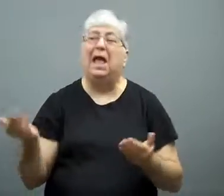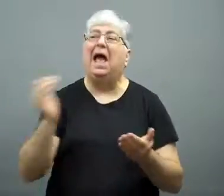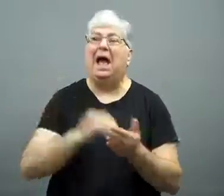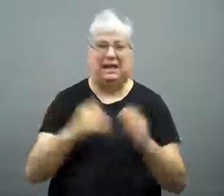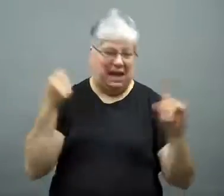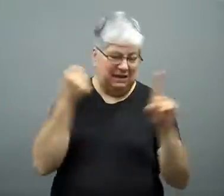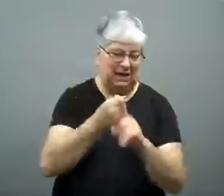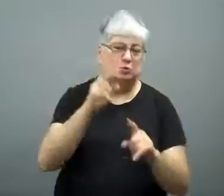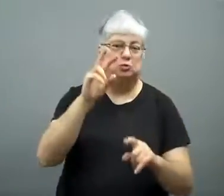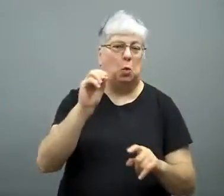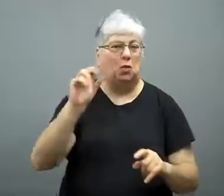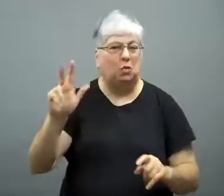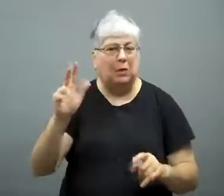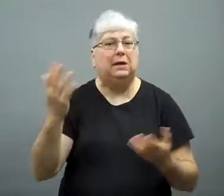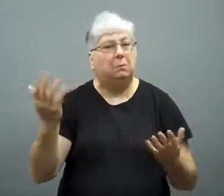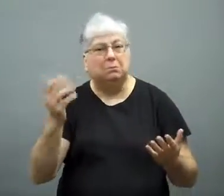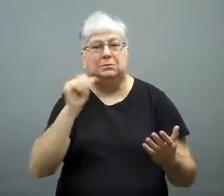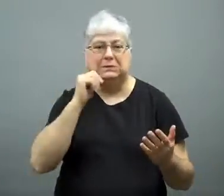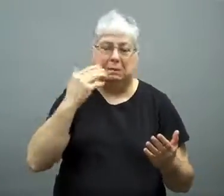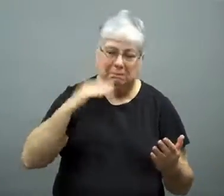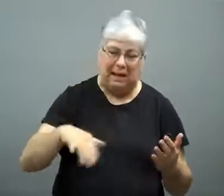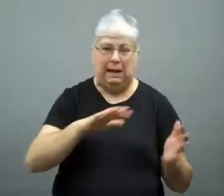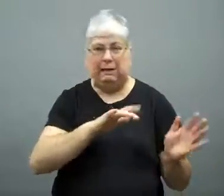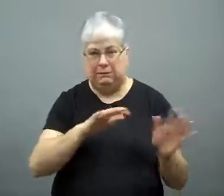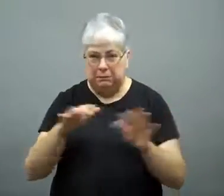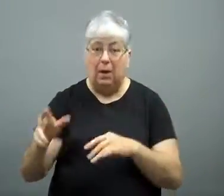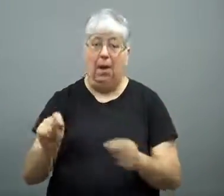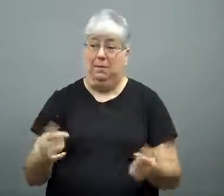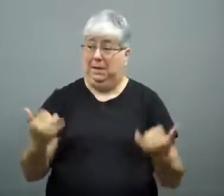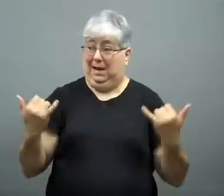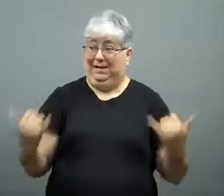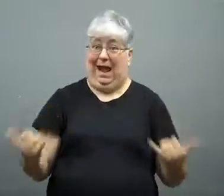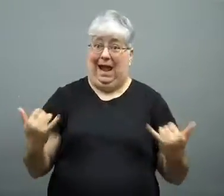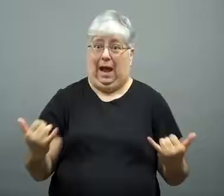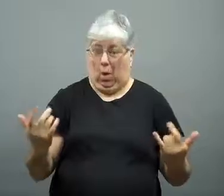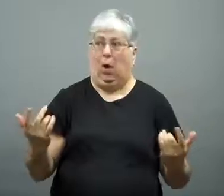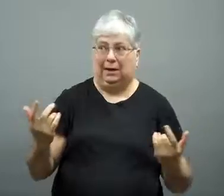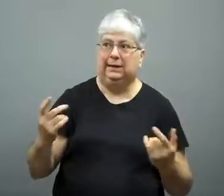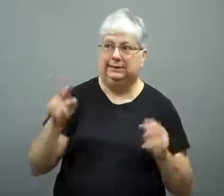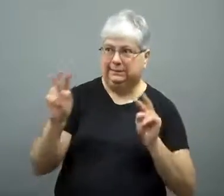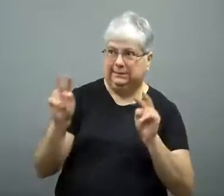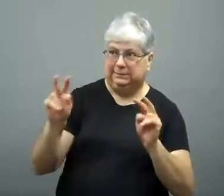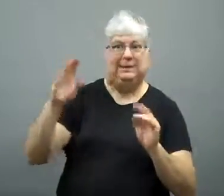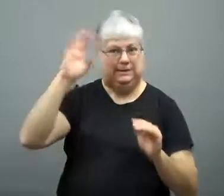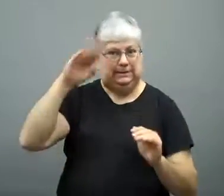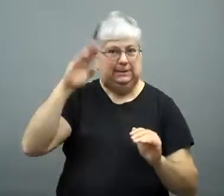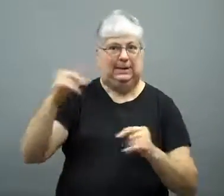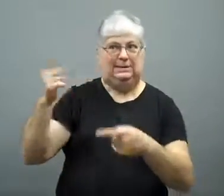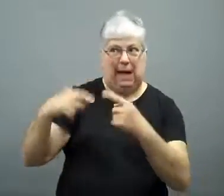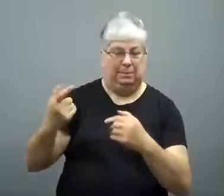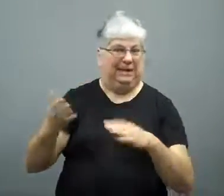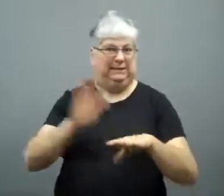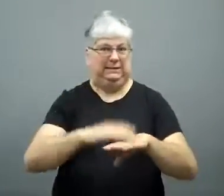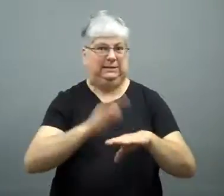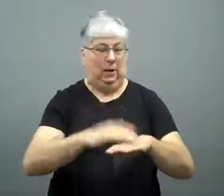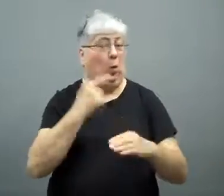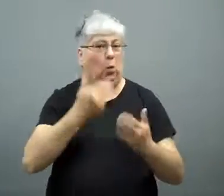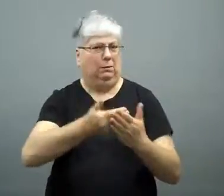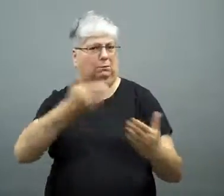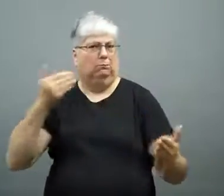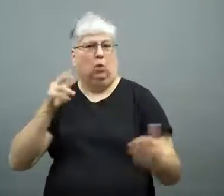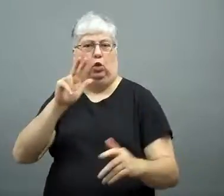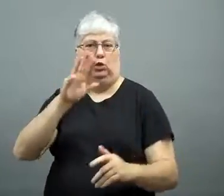Another tornado hit in 2003, but it wasn't as bad.